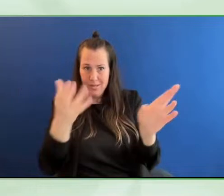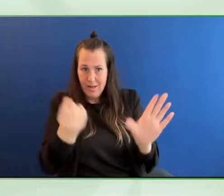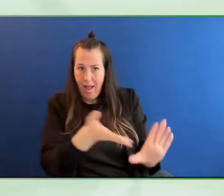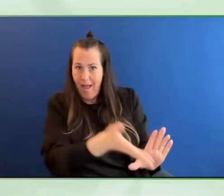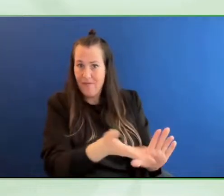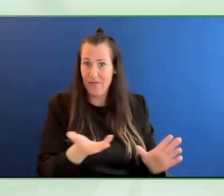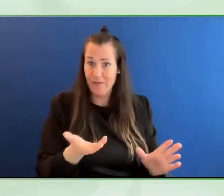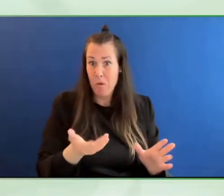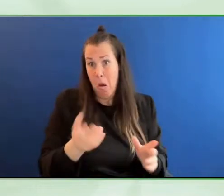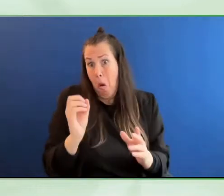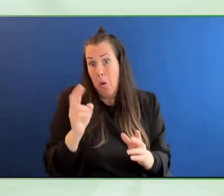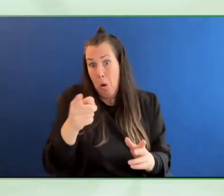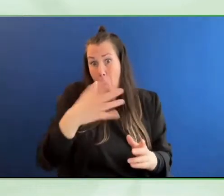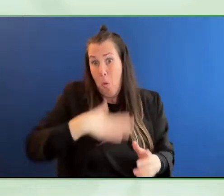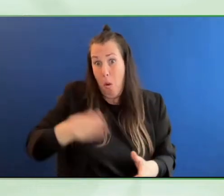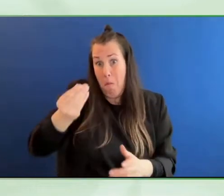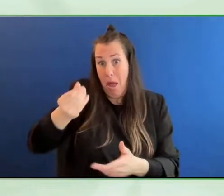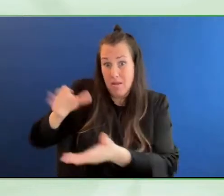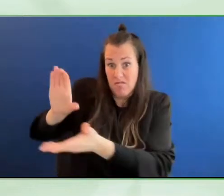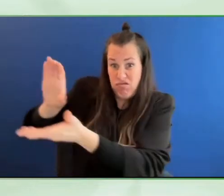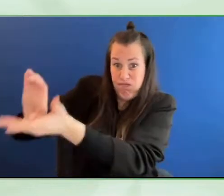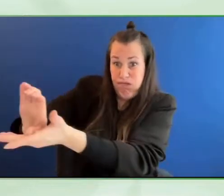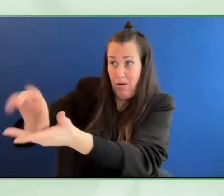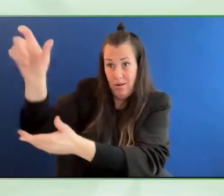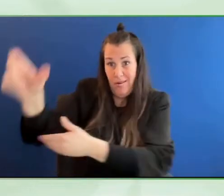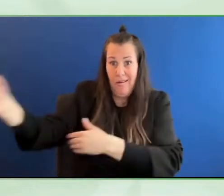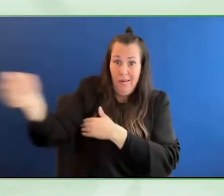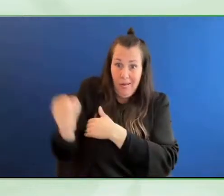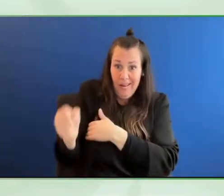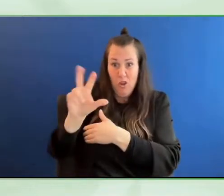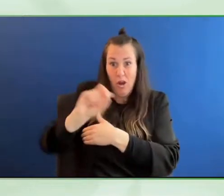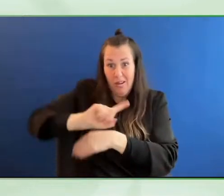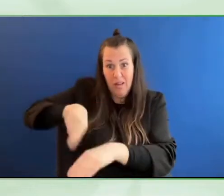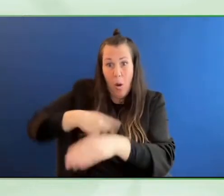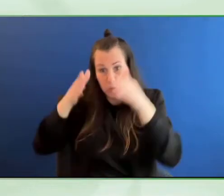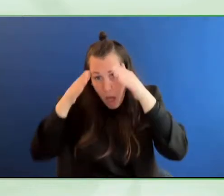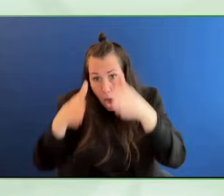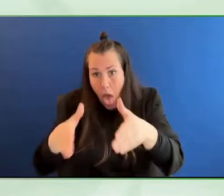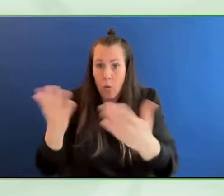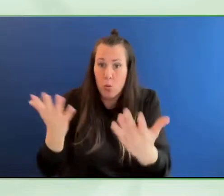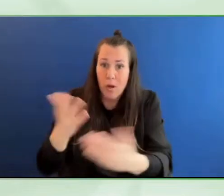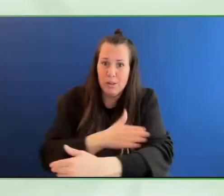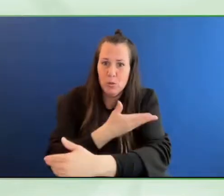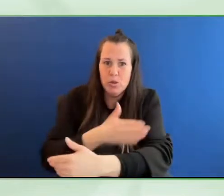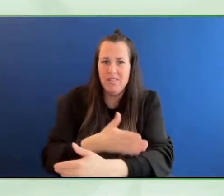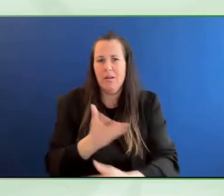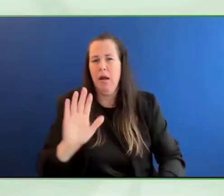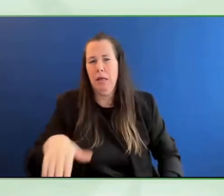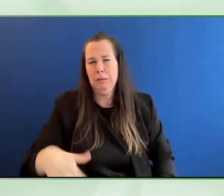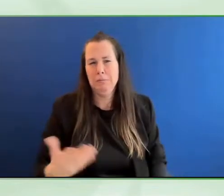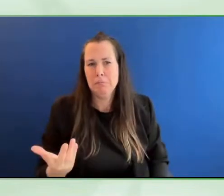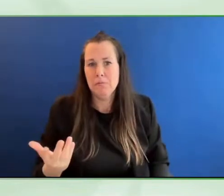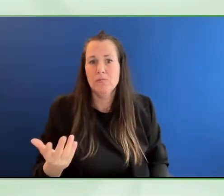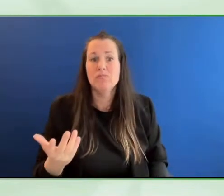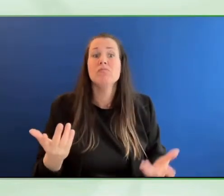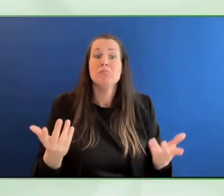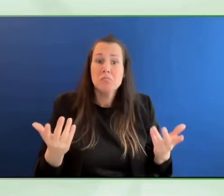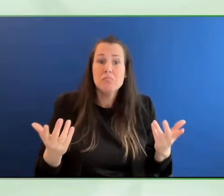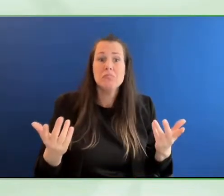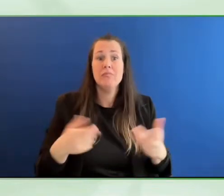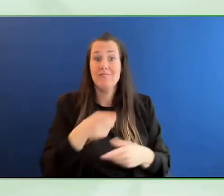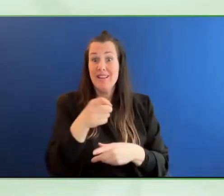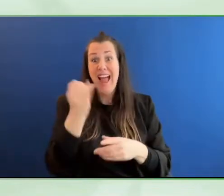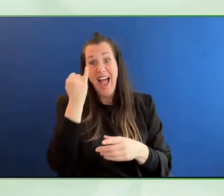Nations words here, it's also the international context to AI and to descriptions.